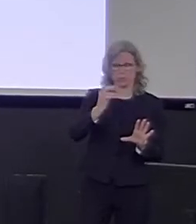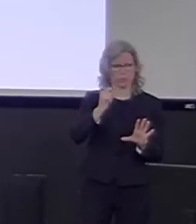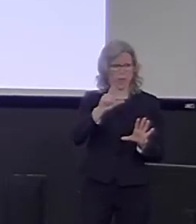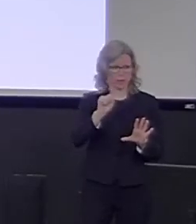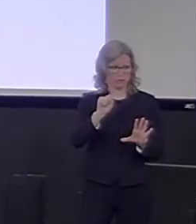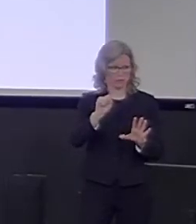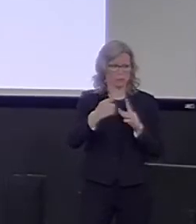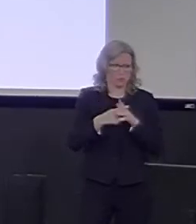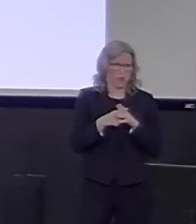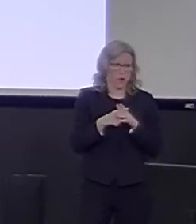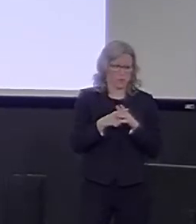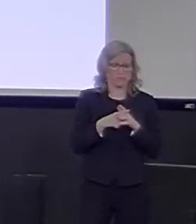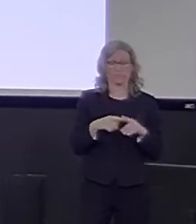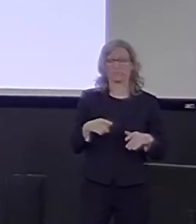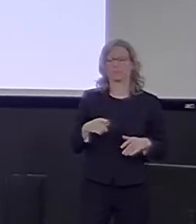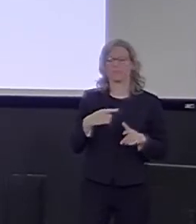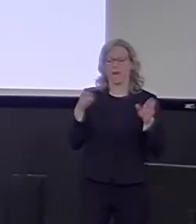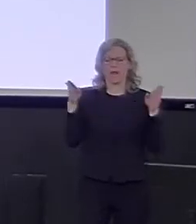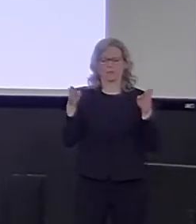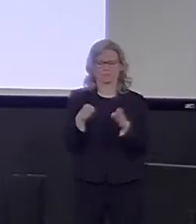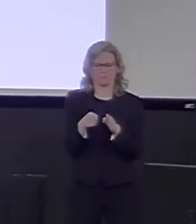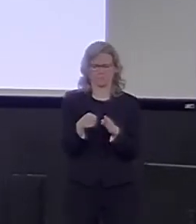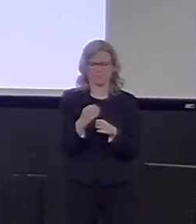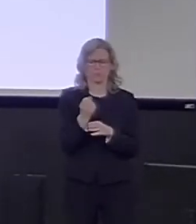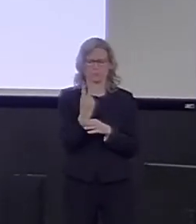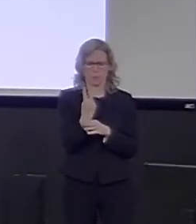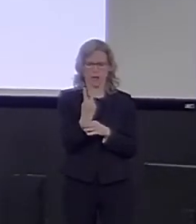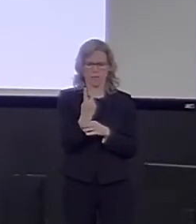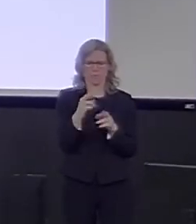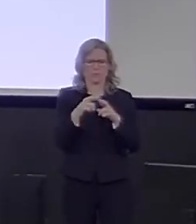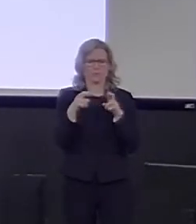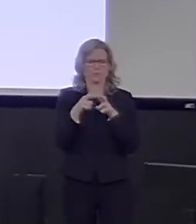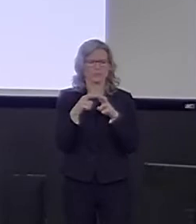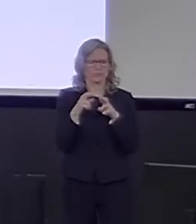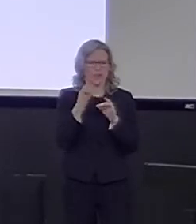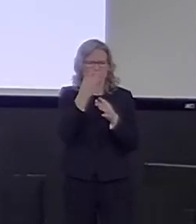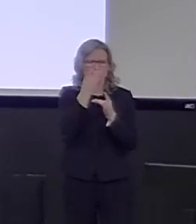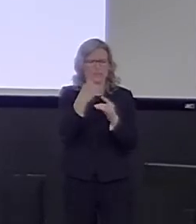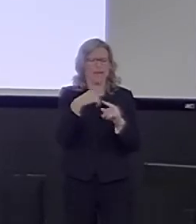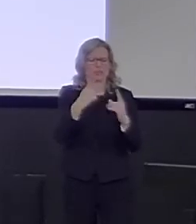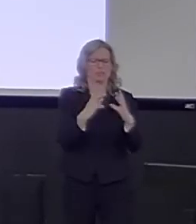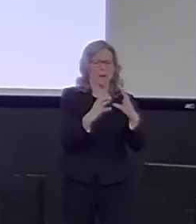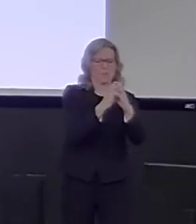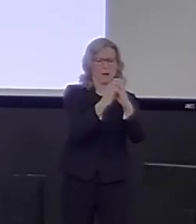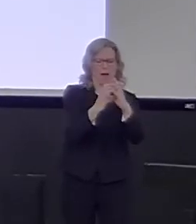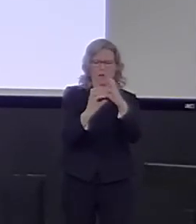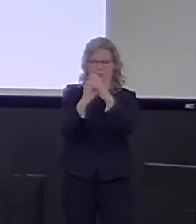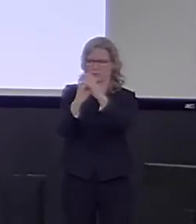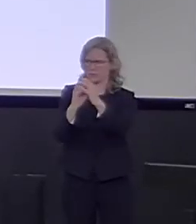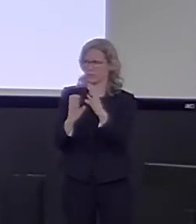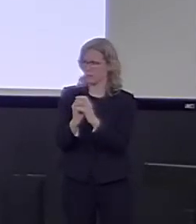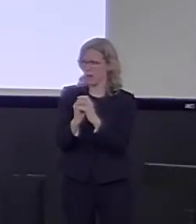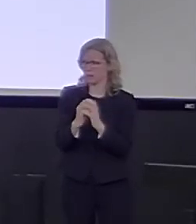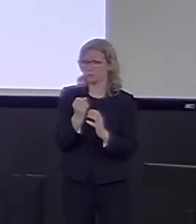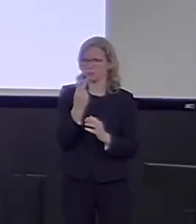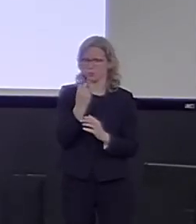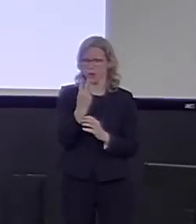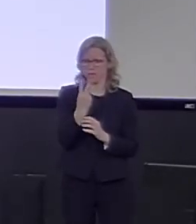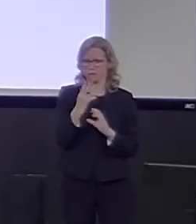and I reduce them to 12 regions of interest just by combining them, and this does a lot of nice things for me.